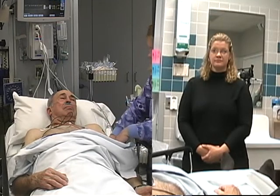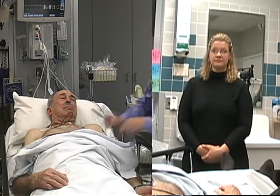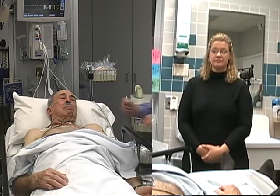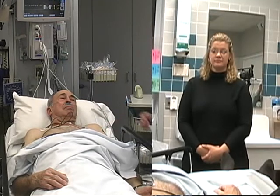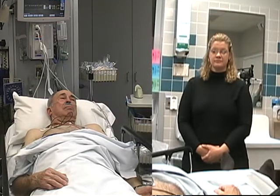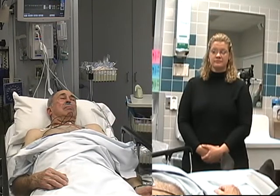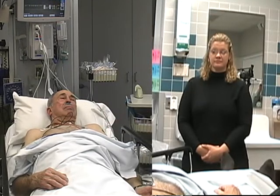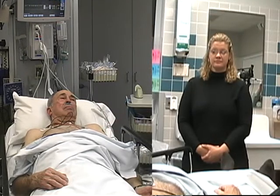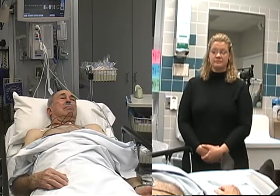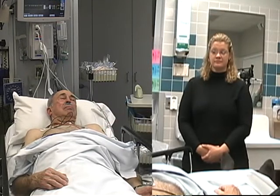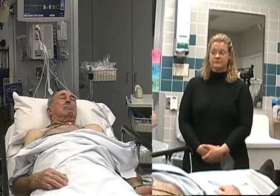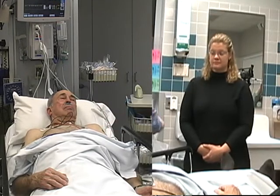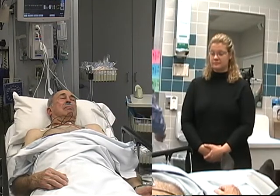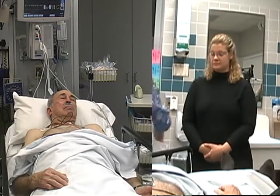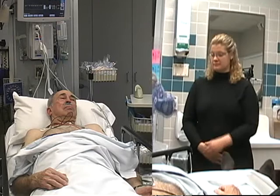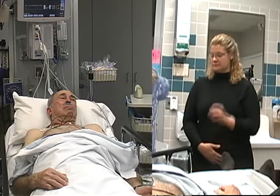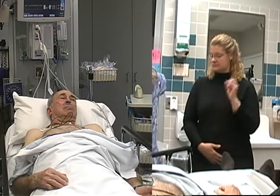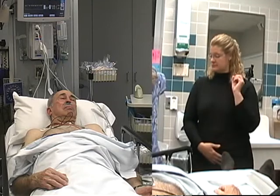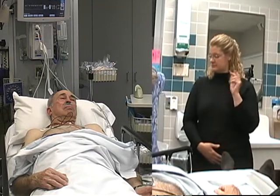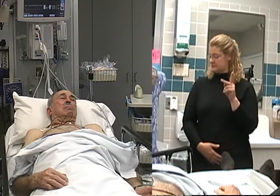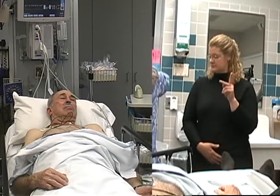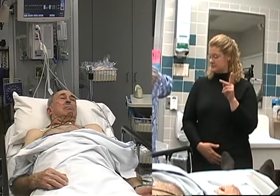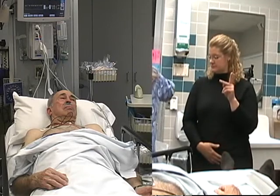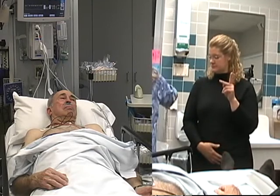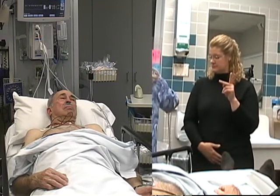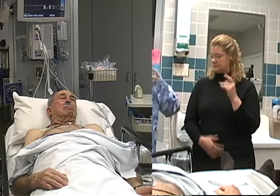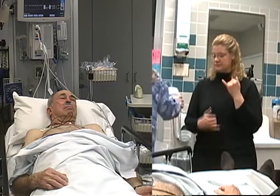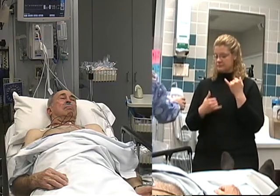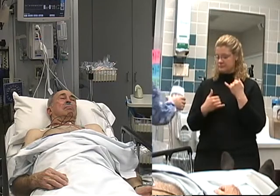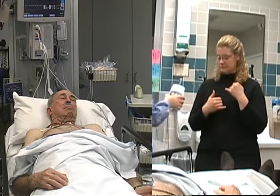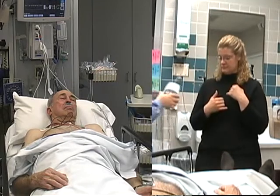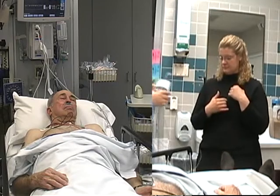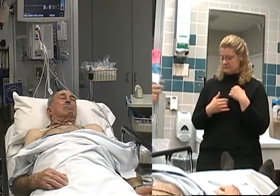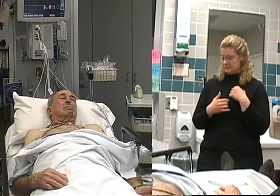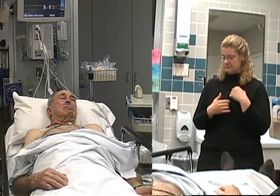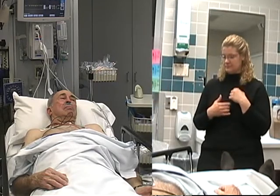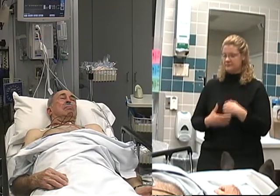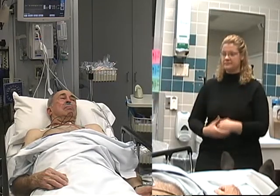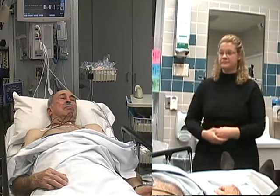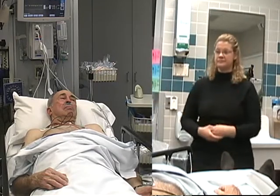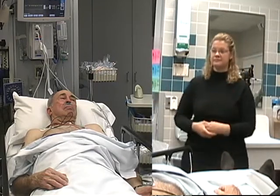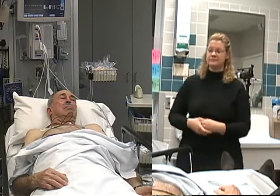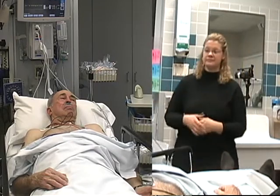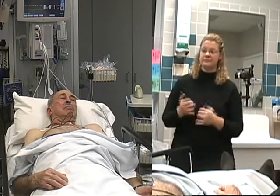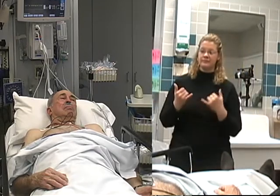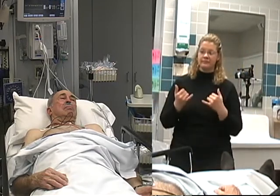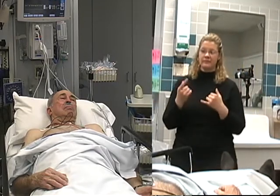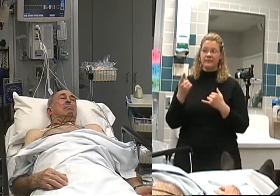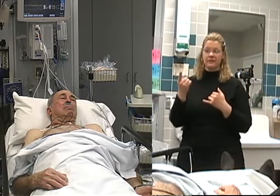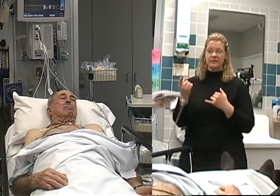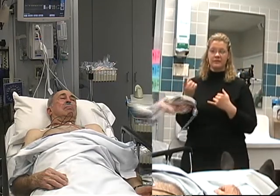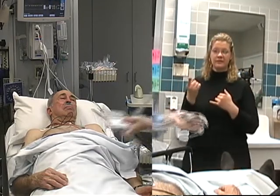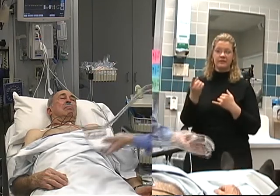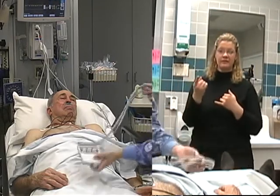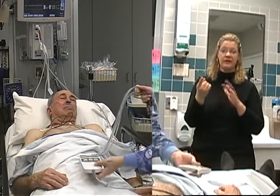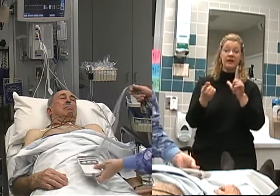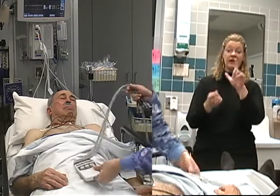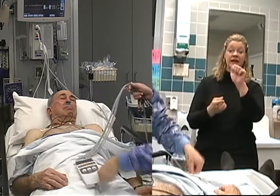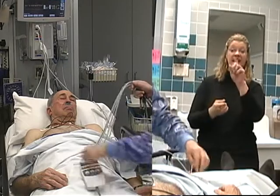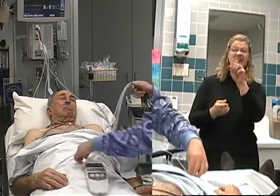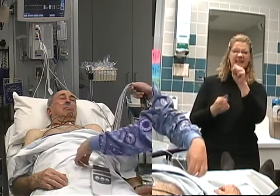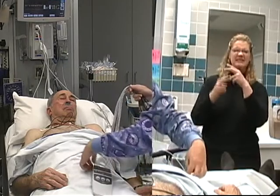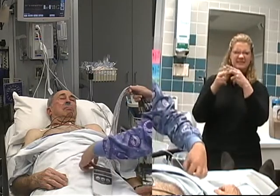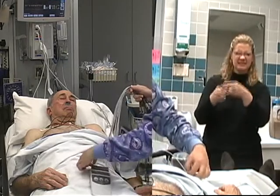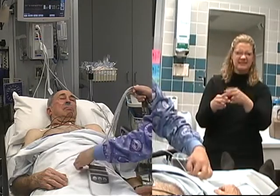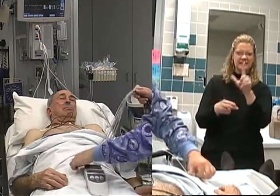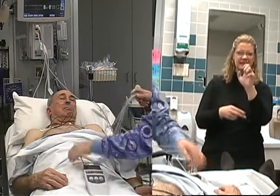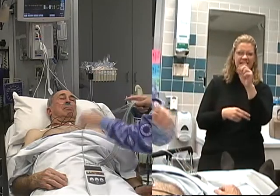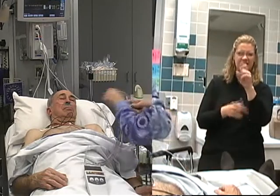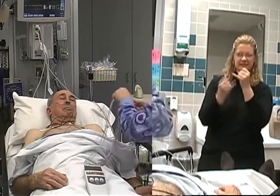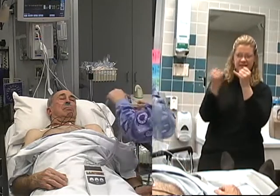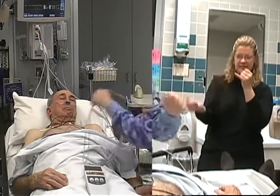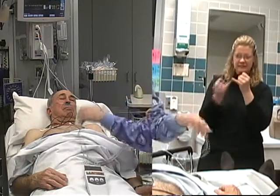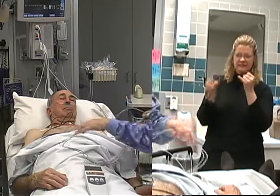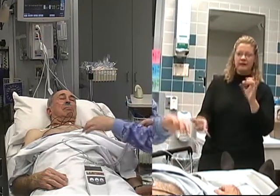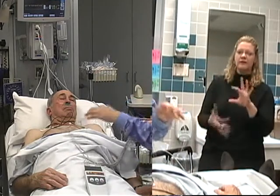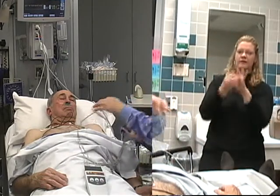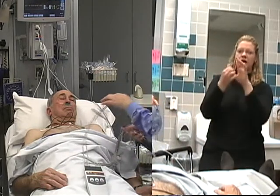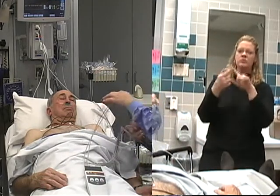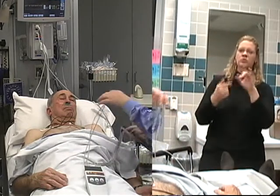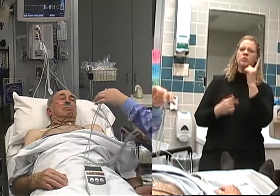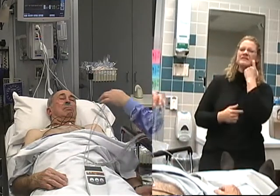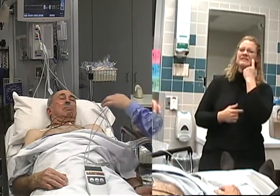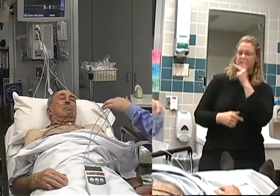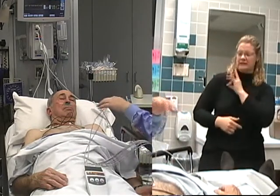T: These leads hook up to the electrodes.